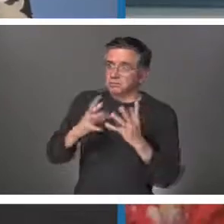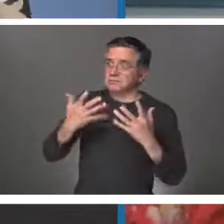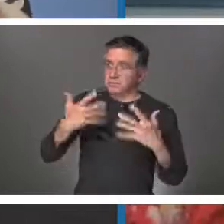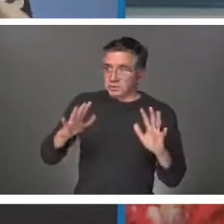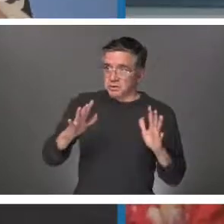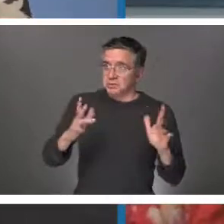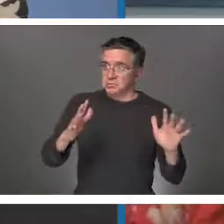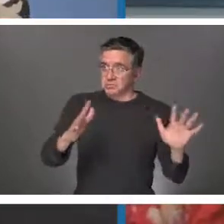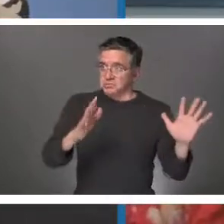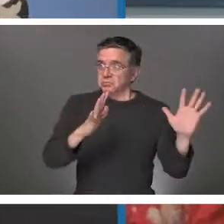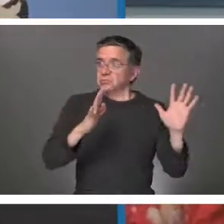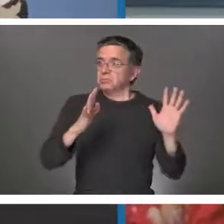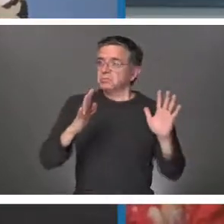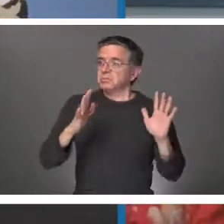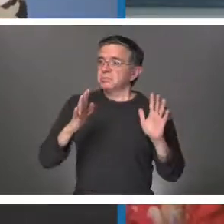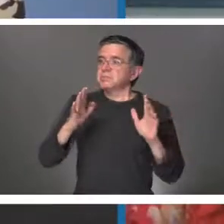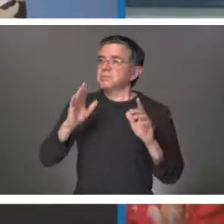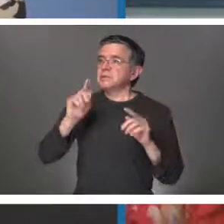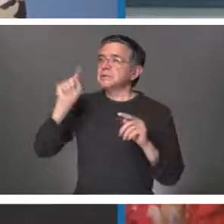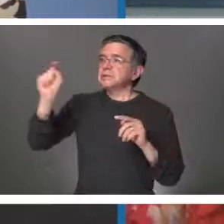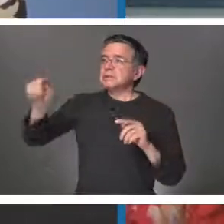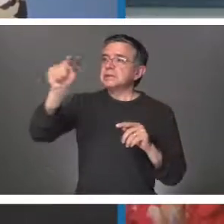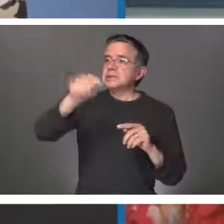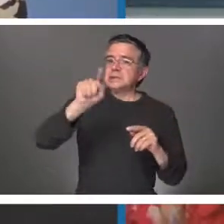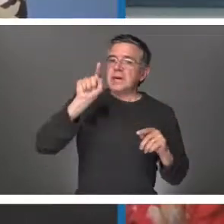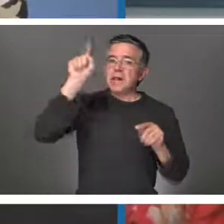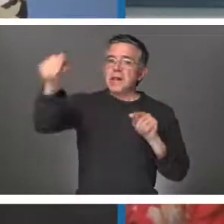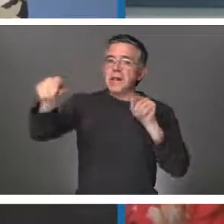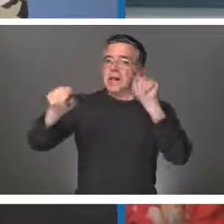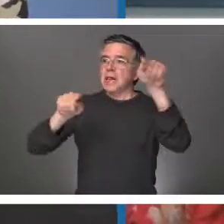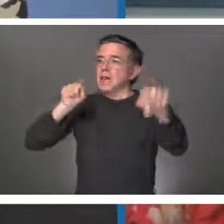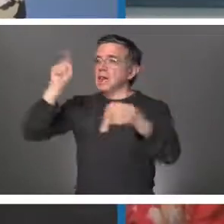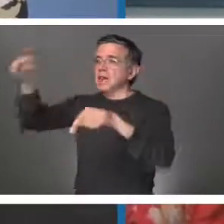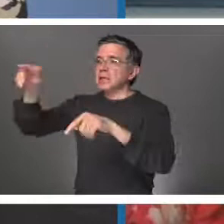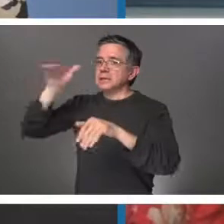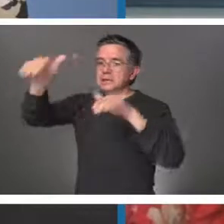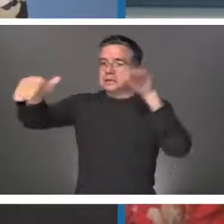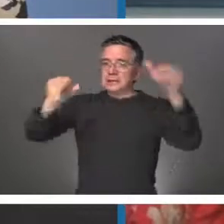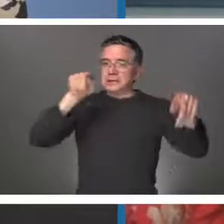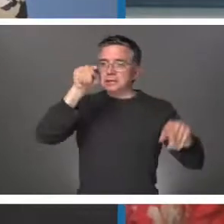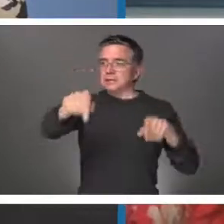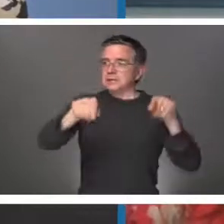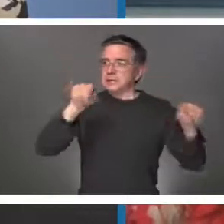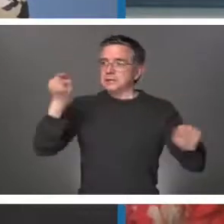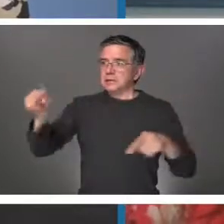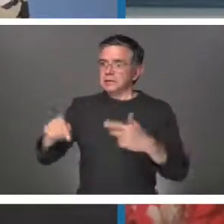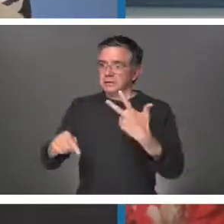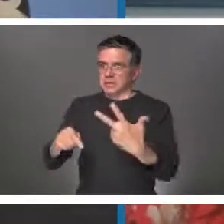but really reaching the populations that are most at risk for severe illness or death,